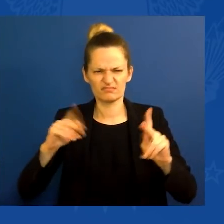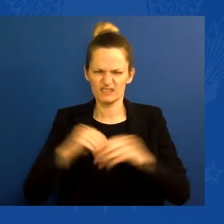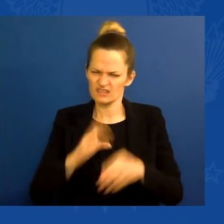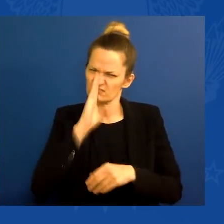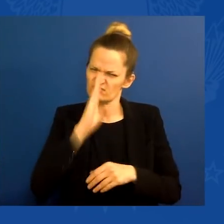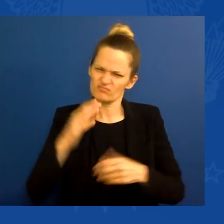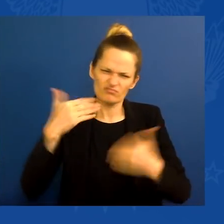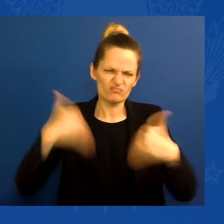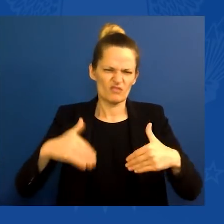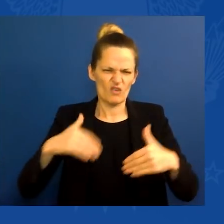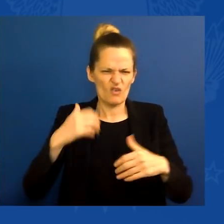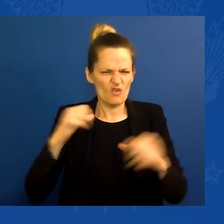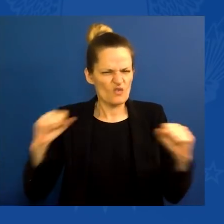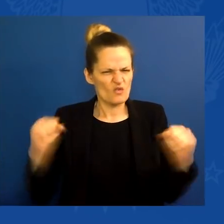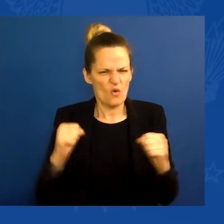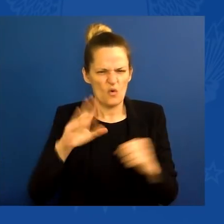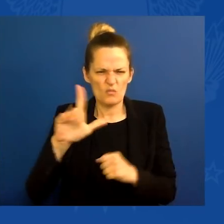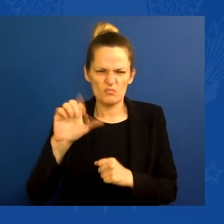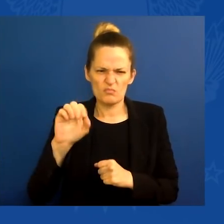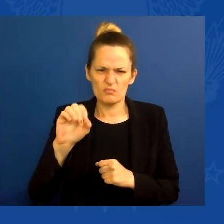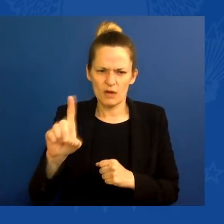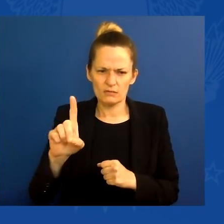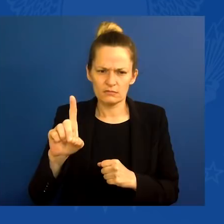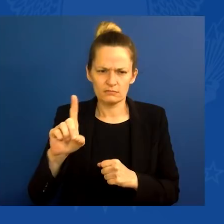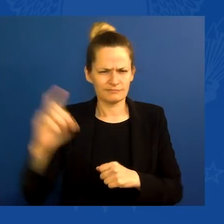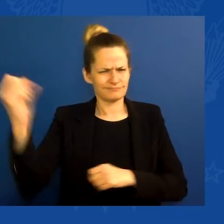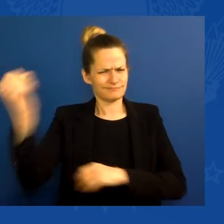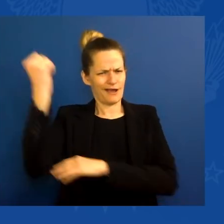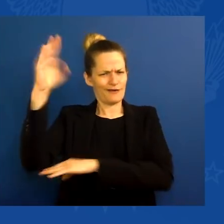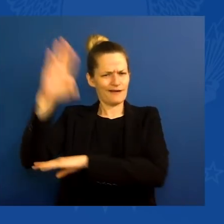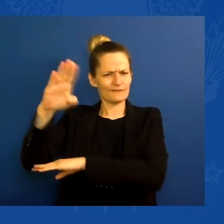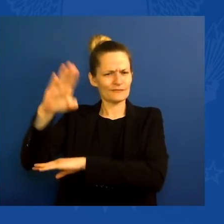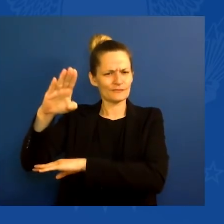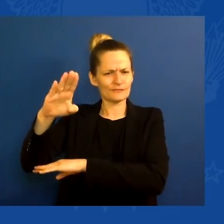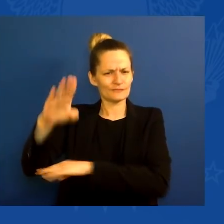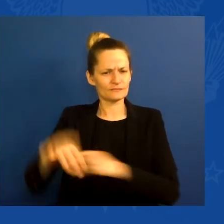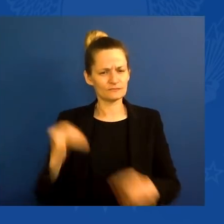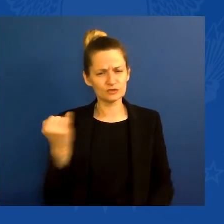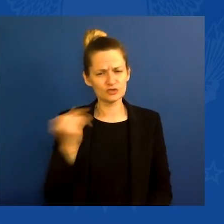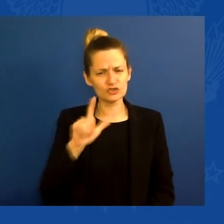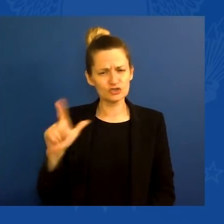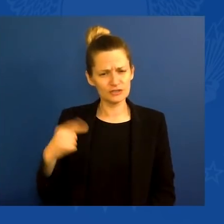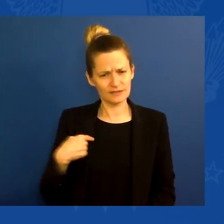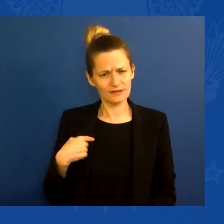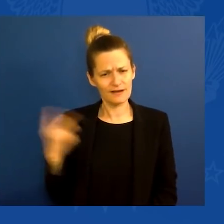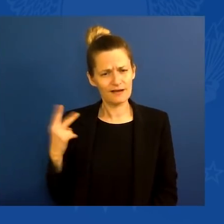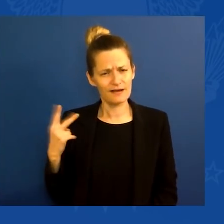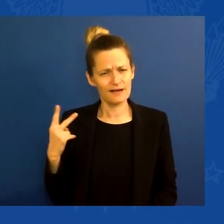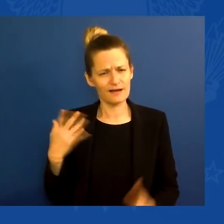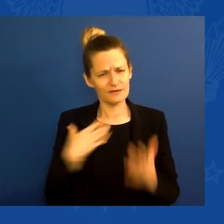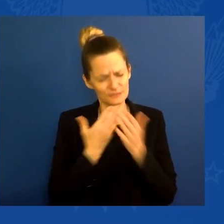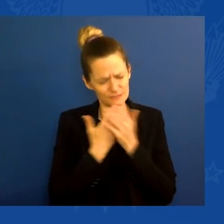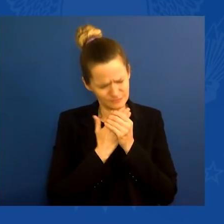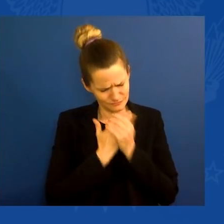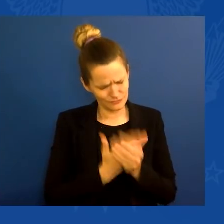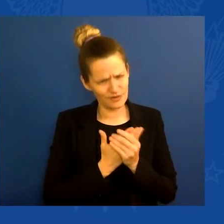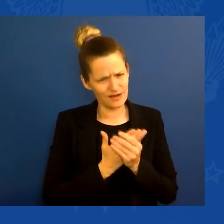Jill and I, like all of you, pray for the victims and their families and a devastated community.